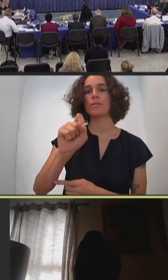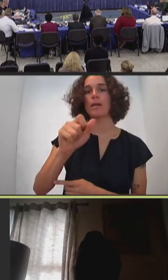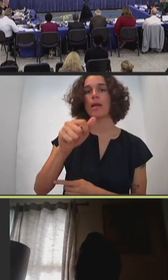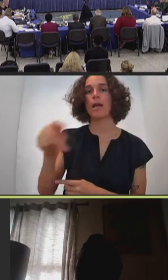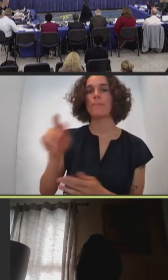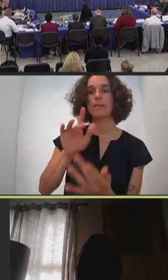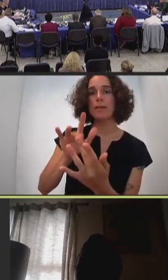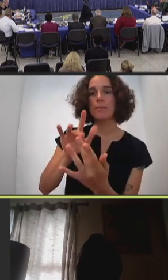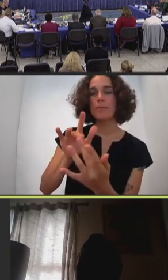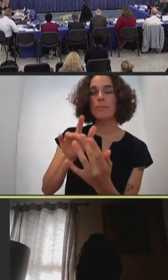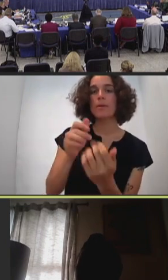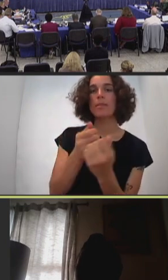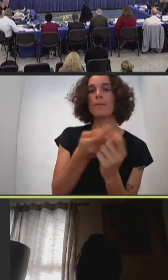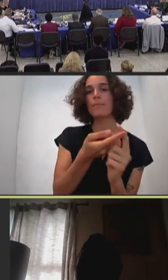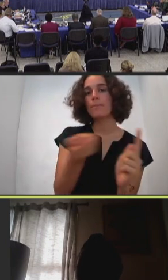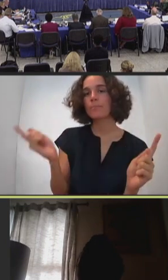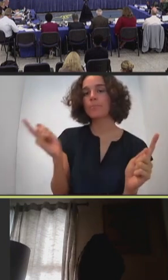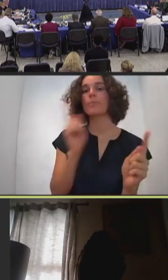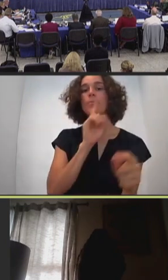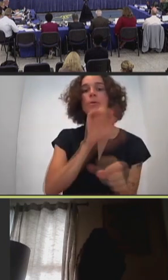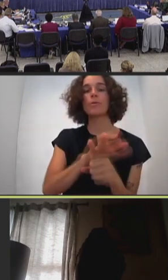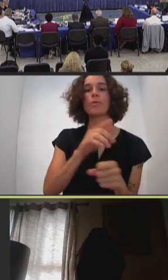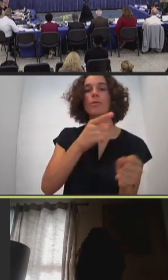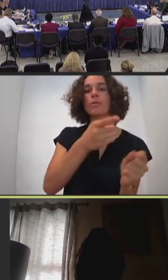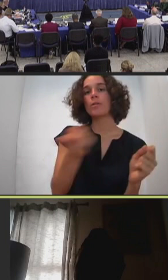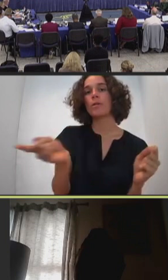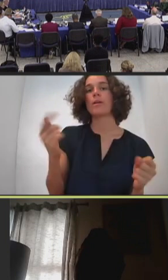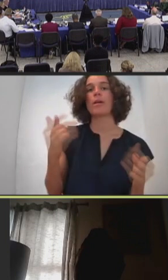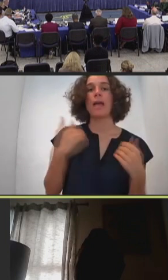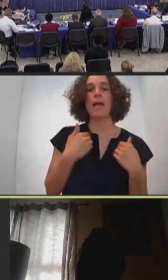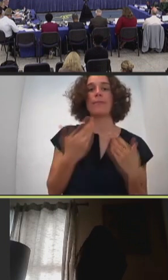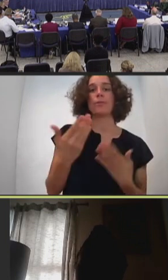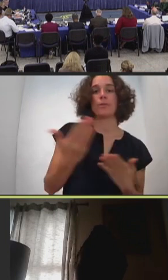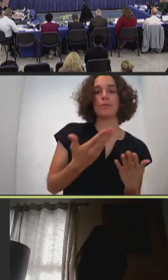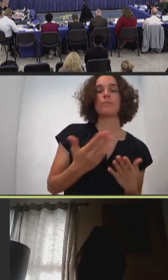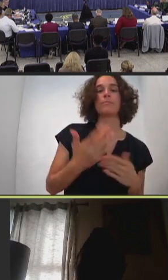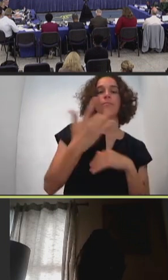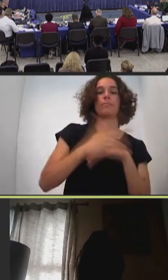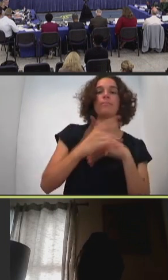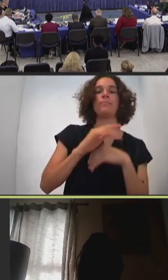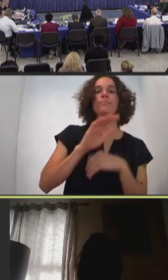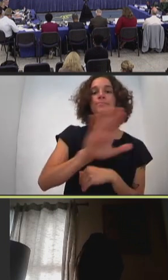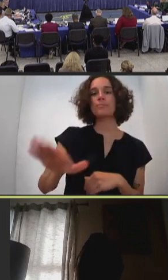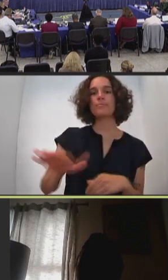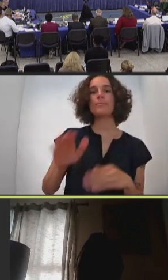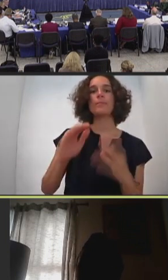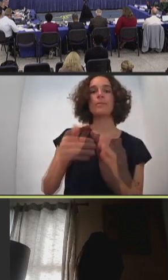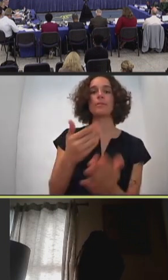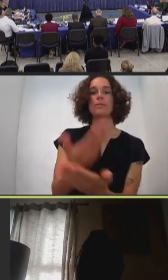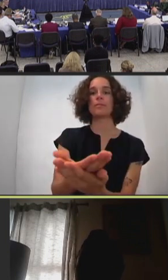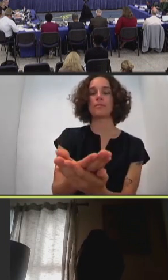to ensure that they have sold services in their destination communities and they have followed